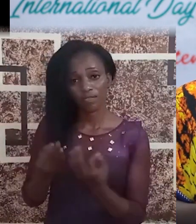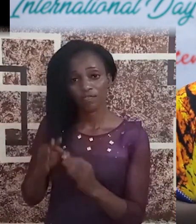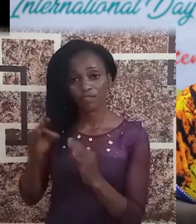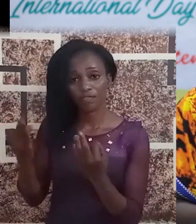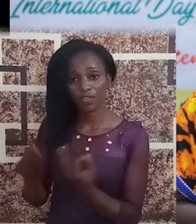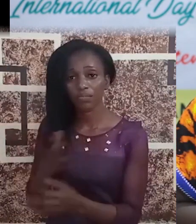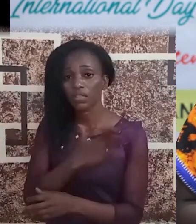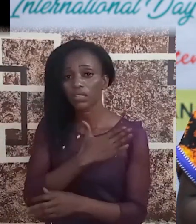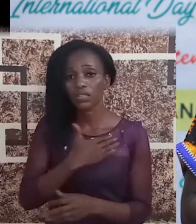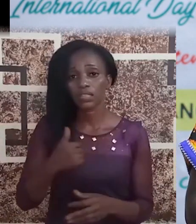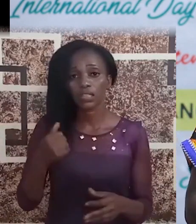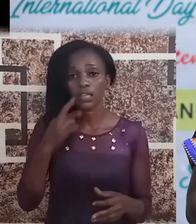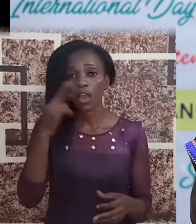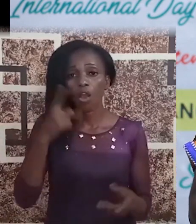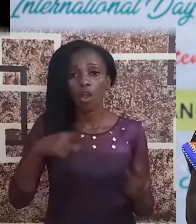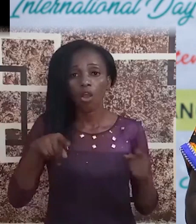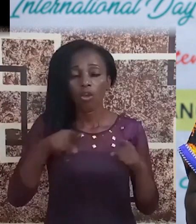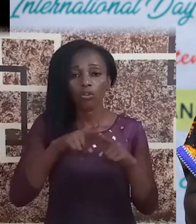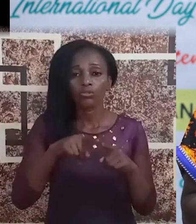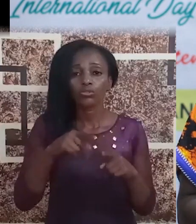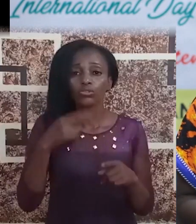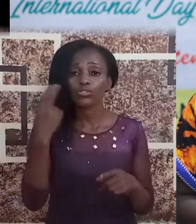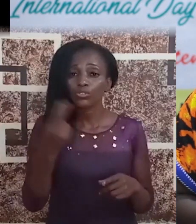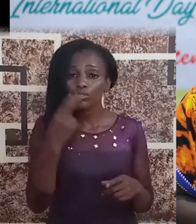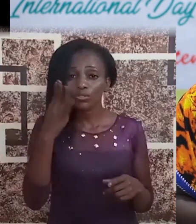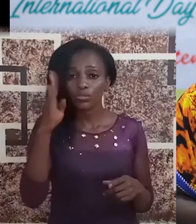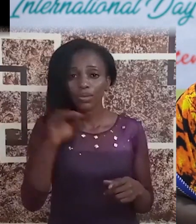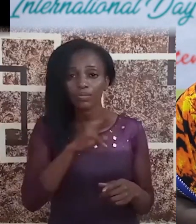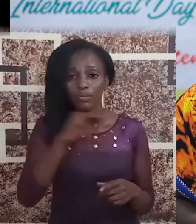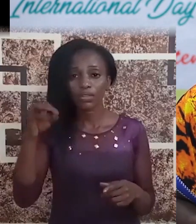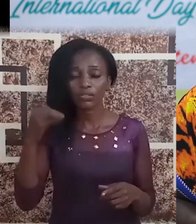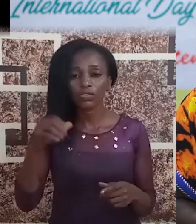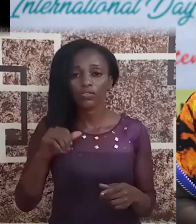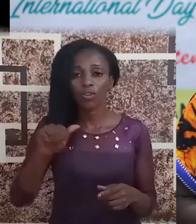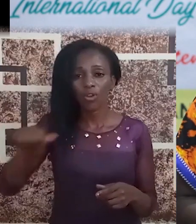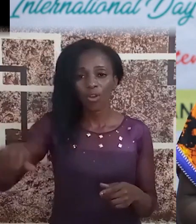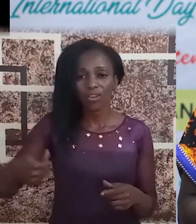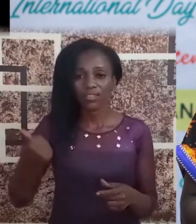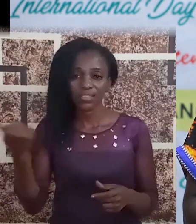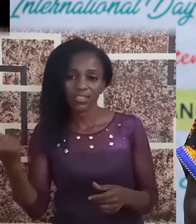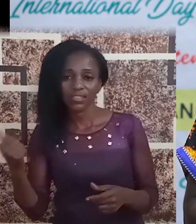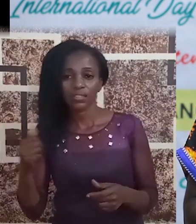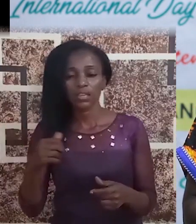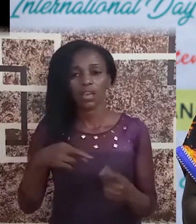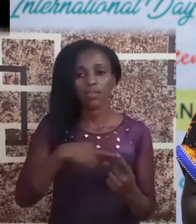by millions of others around the world, who are part of the vibrant national sign languages